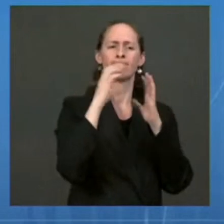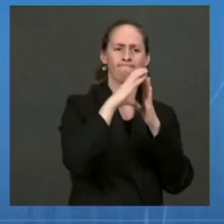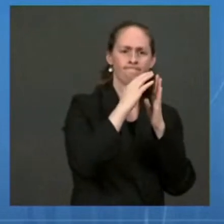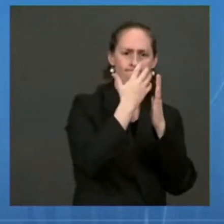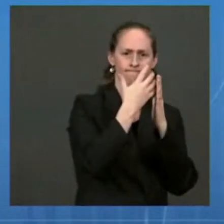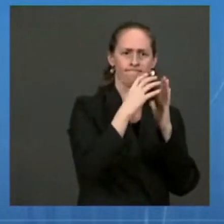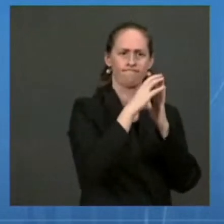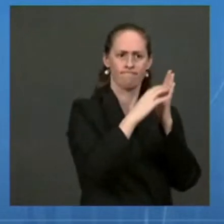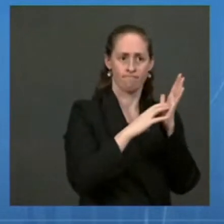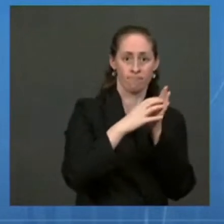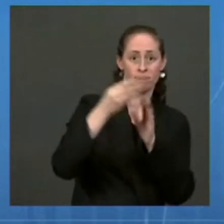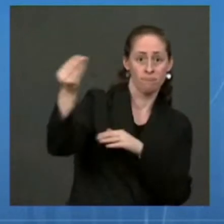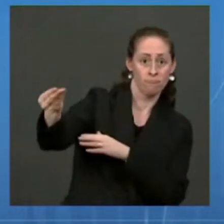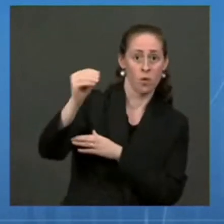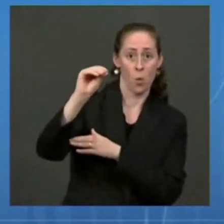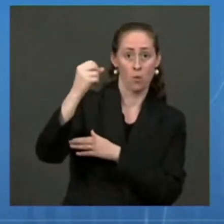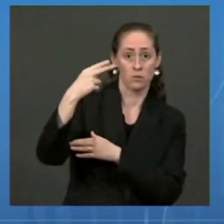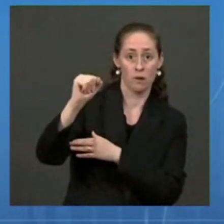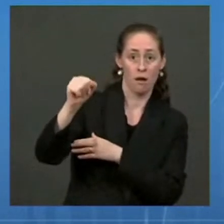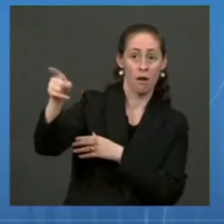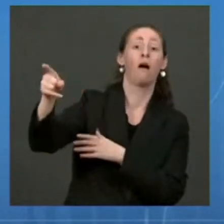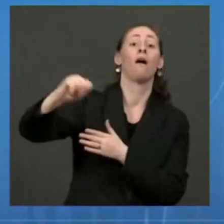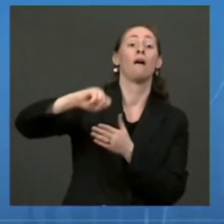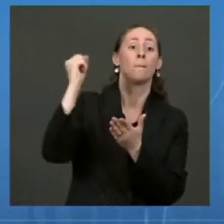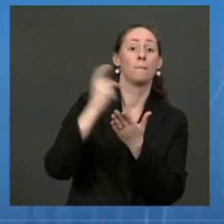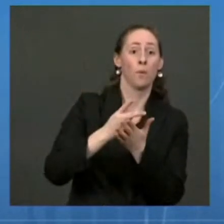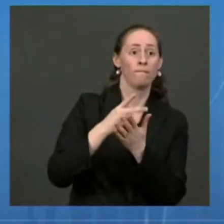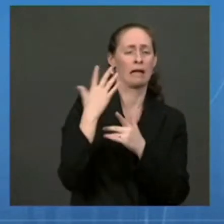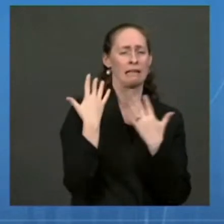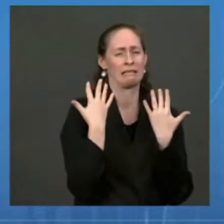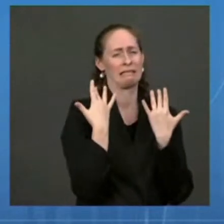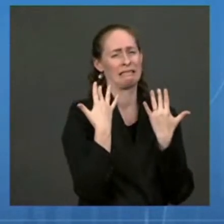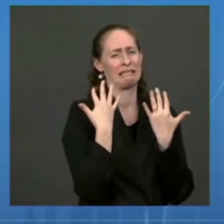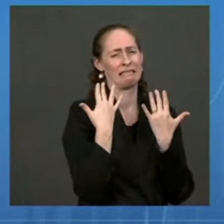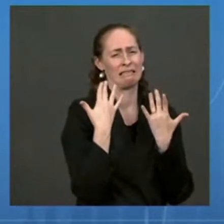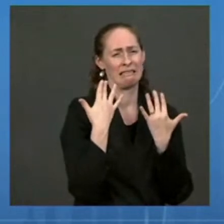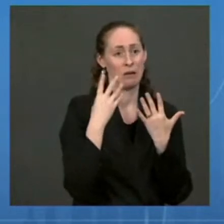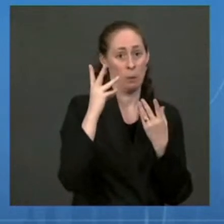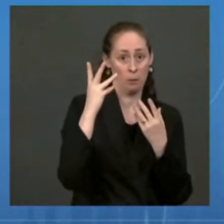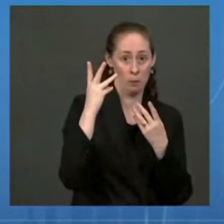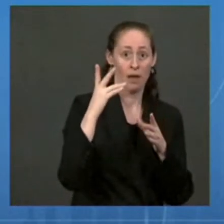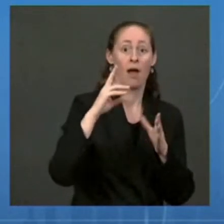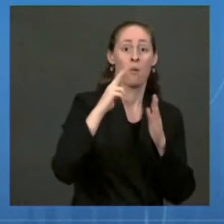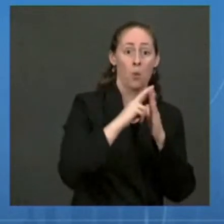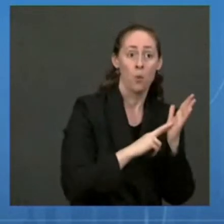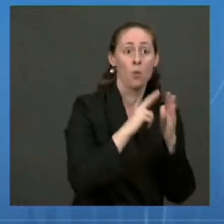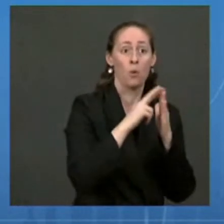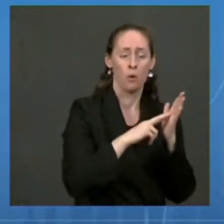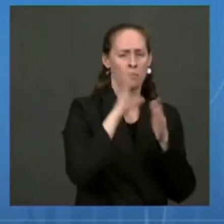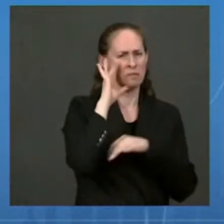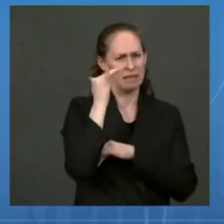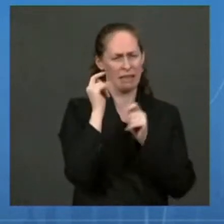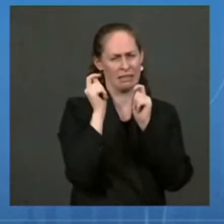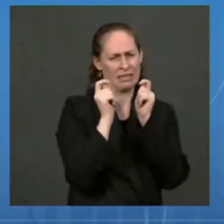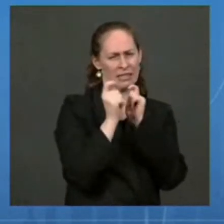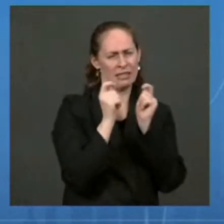AGENCY, DEPARTMENT OF LABOR, SUBMITTED THE TEXT OF THE EMERGENCY DEBRIS STANDARDS TO